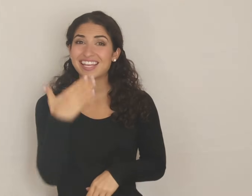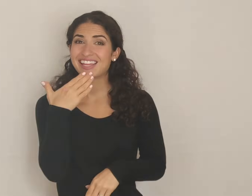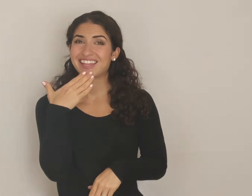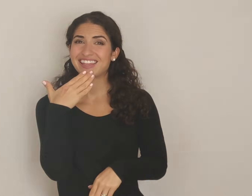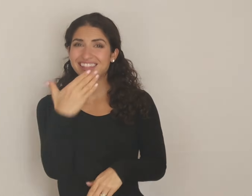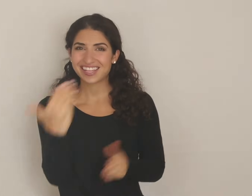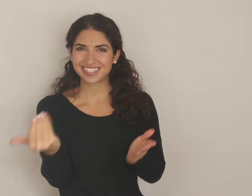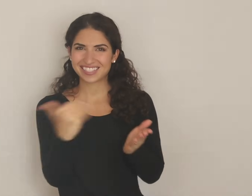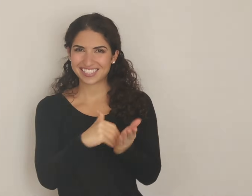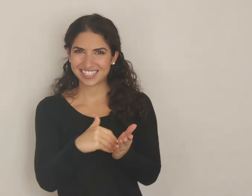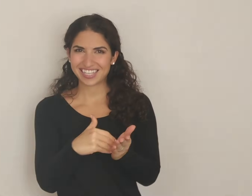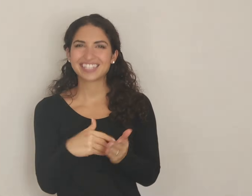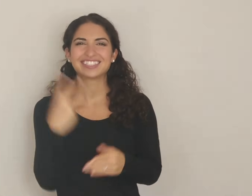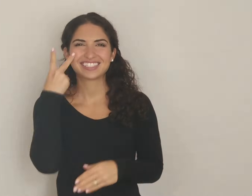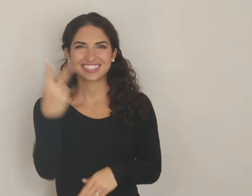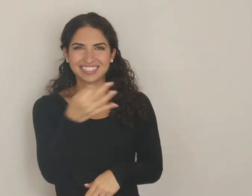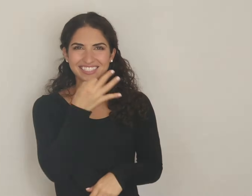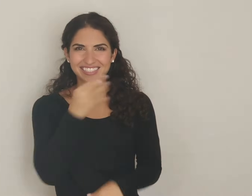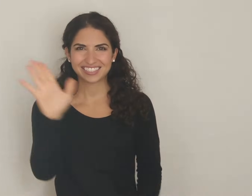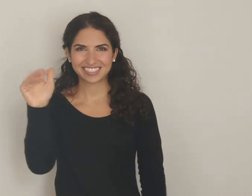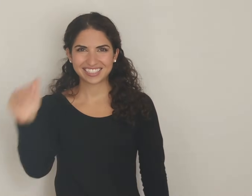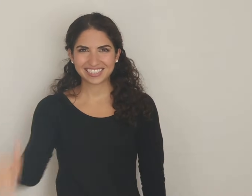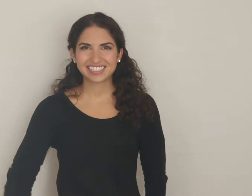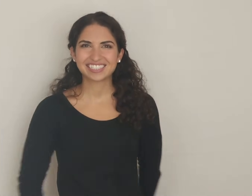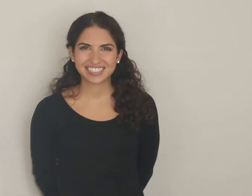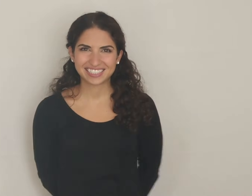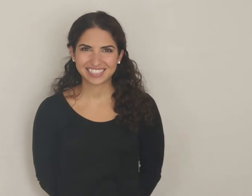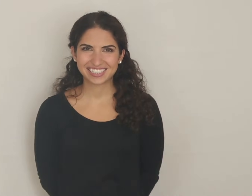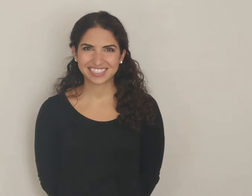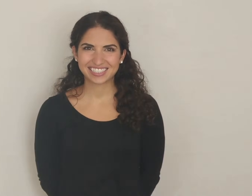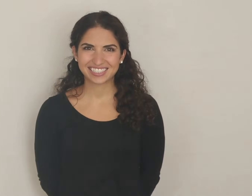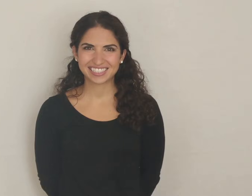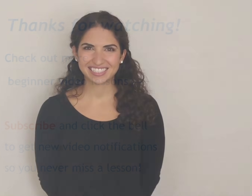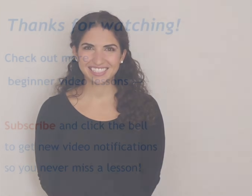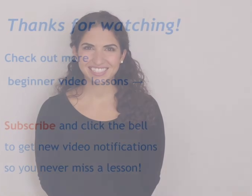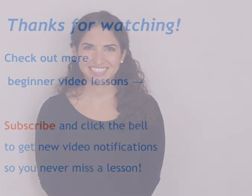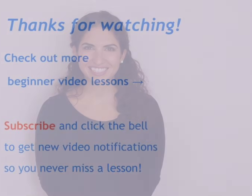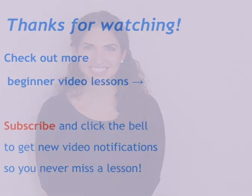Thanks again, and I'll see you soon. Bye!